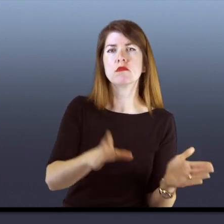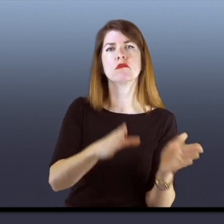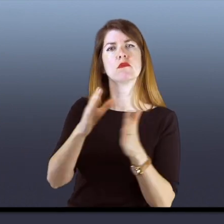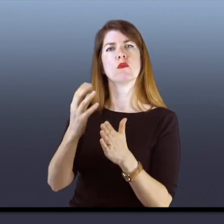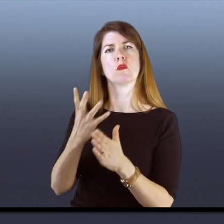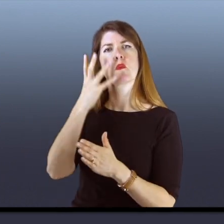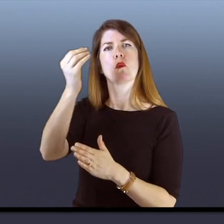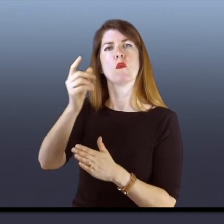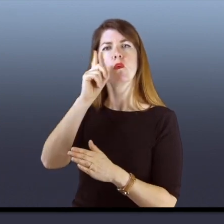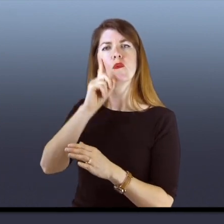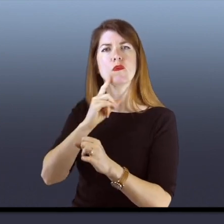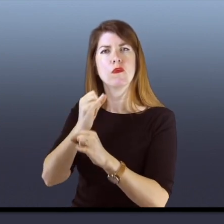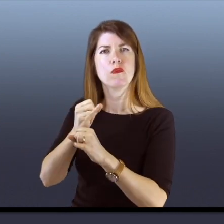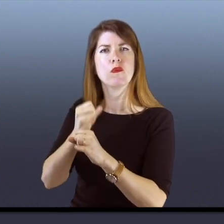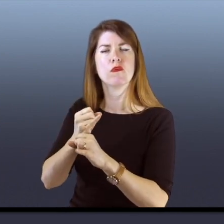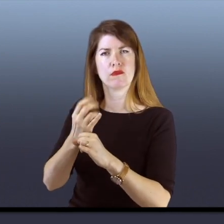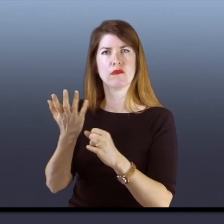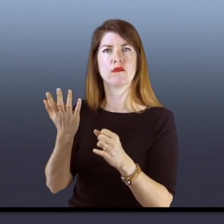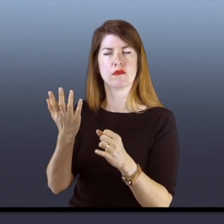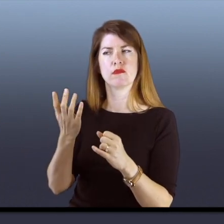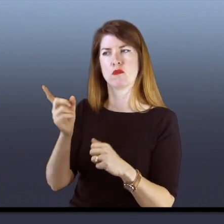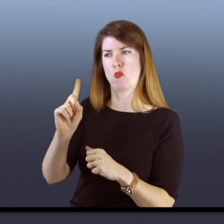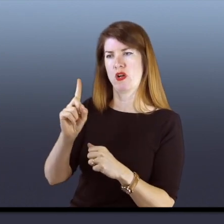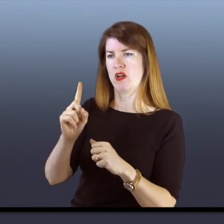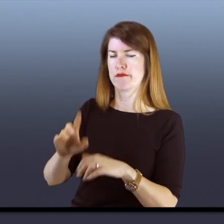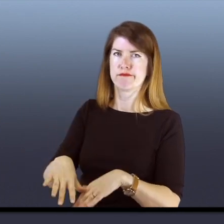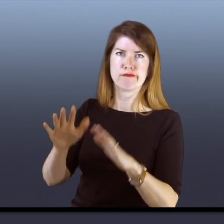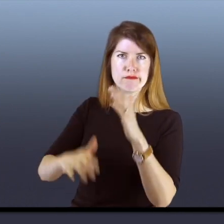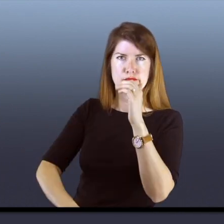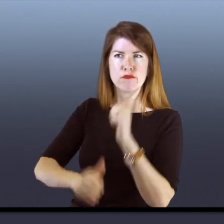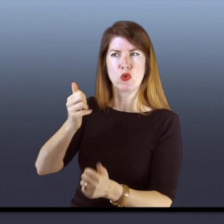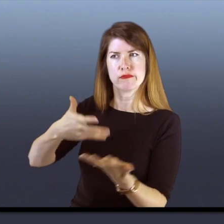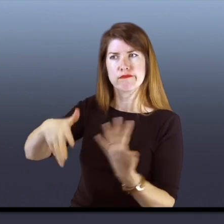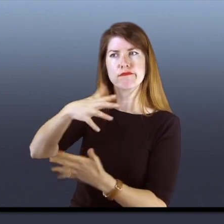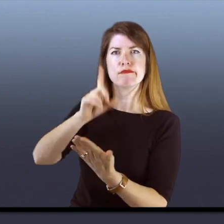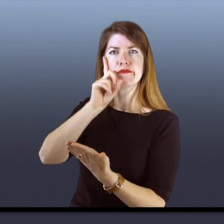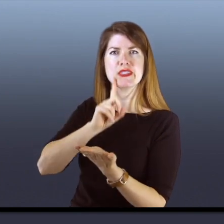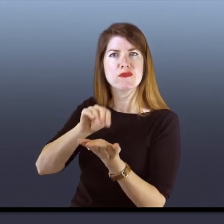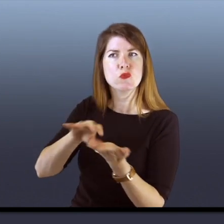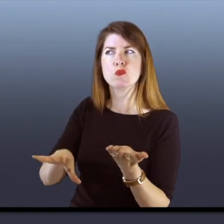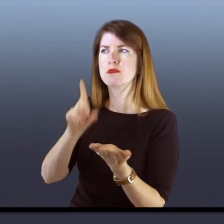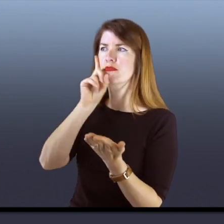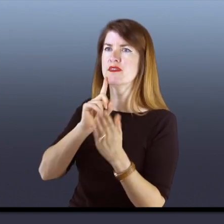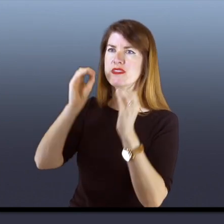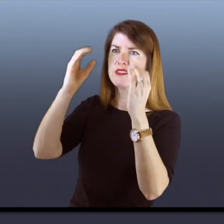Or did they go to a state deaf school where it was mostly around deaf students, deaf teachers,